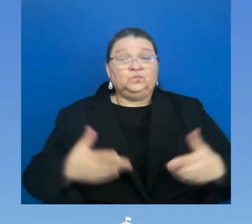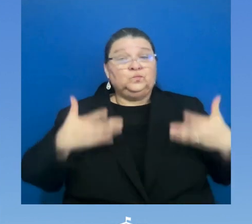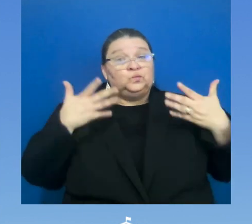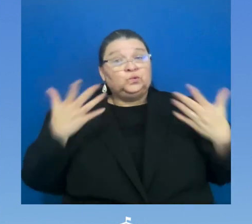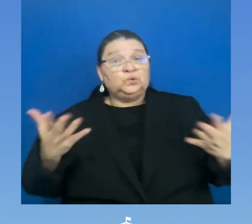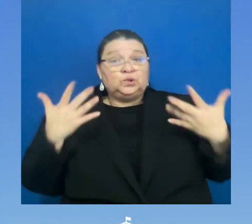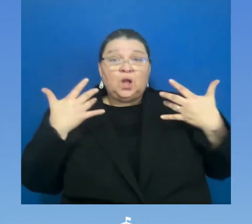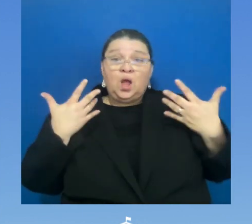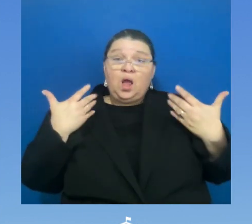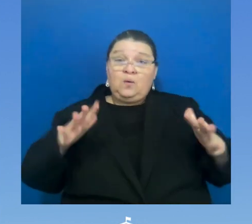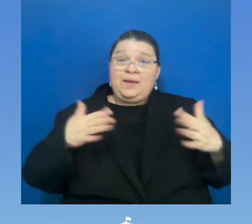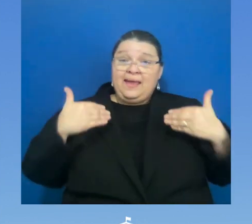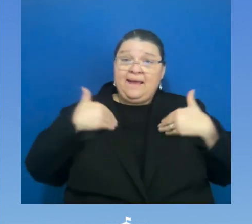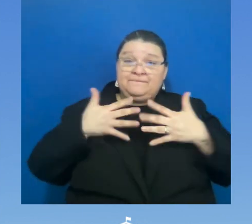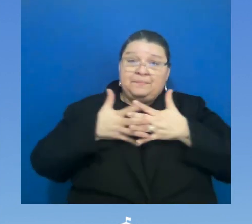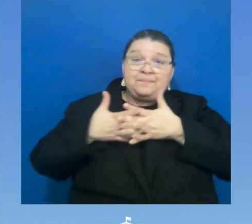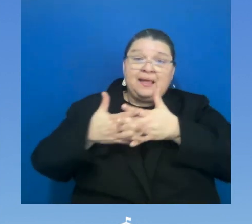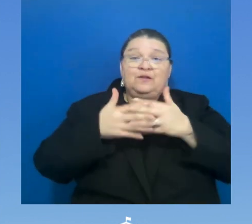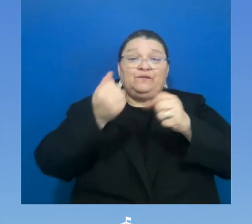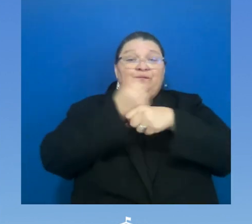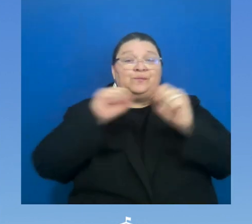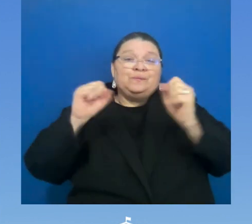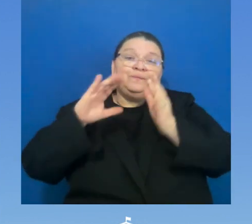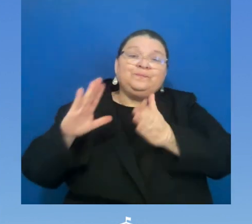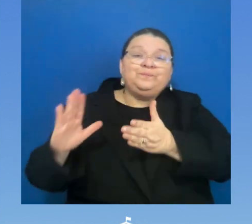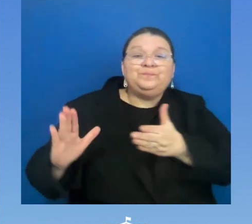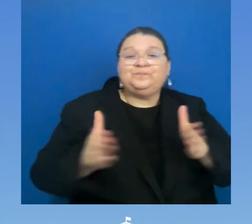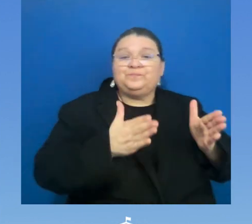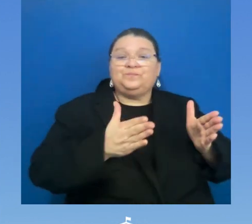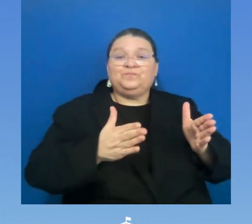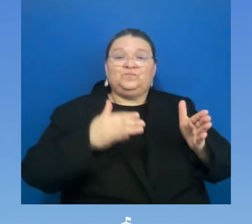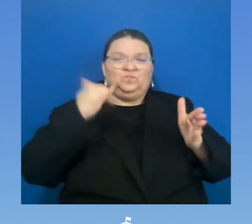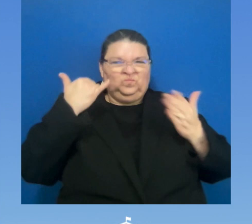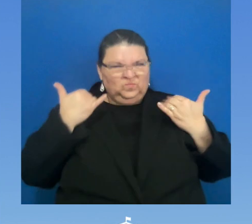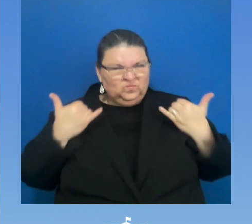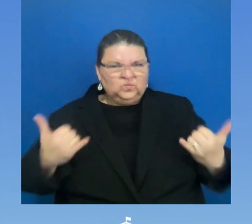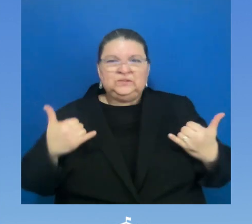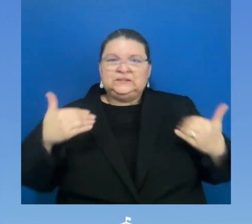and our proposals before Congress will break down barriers to employment,